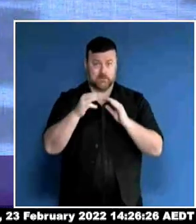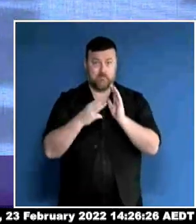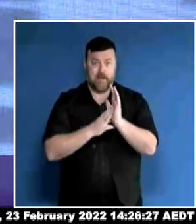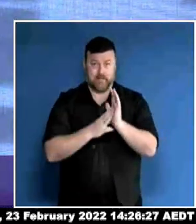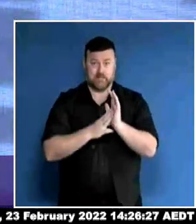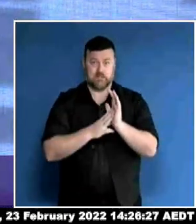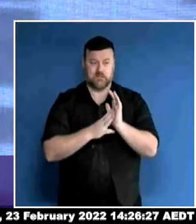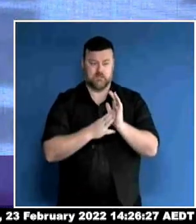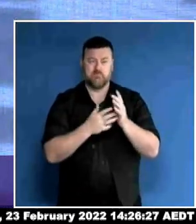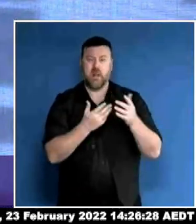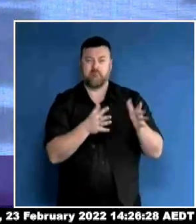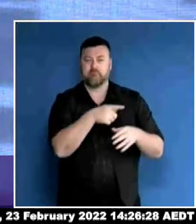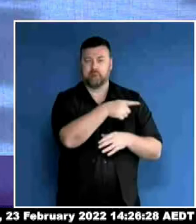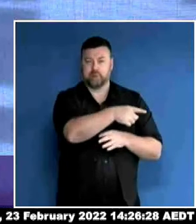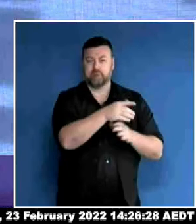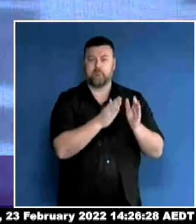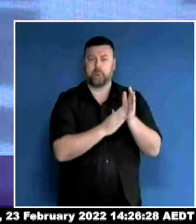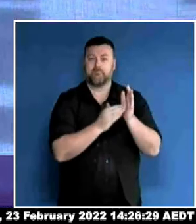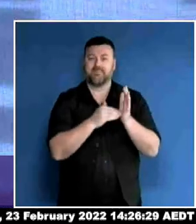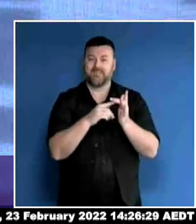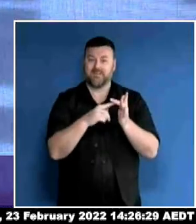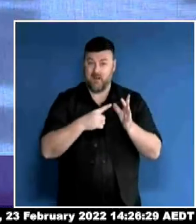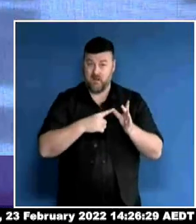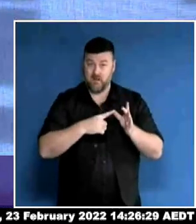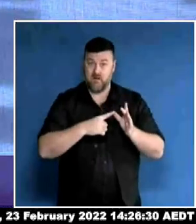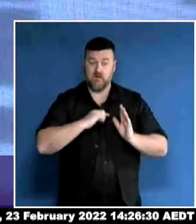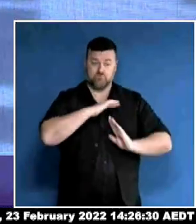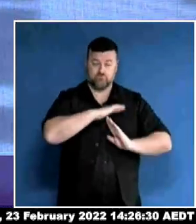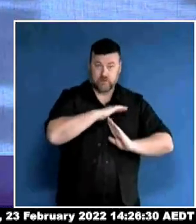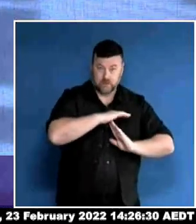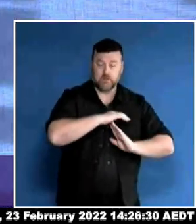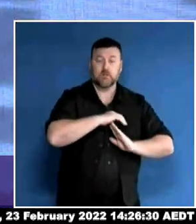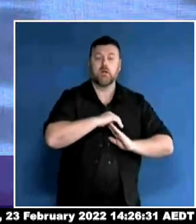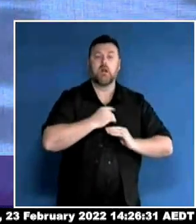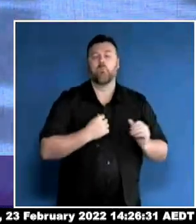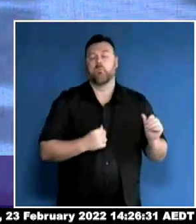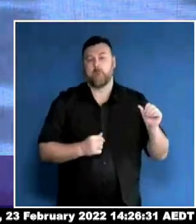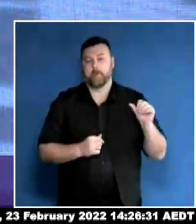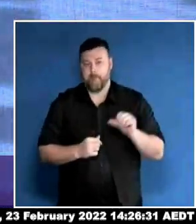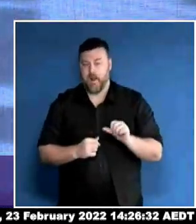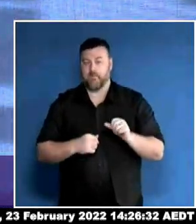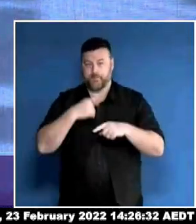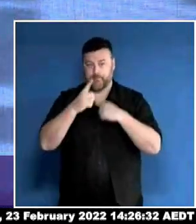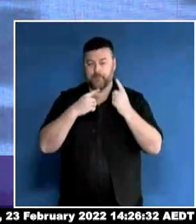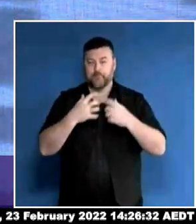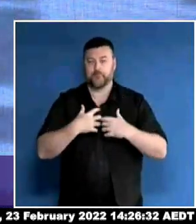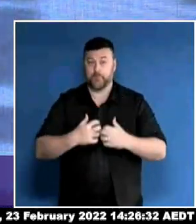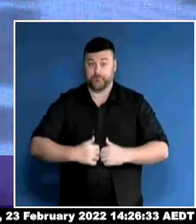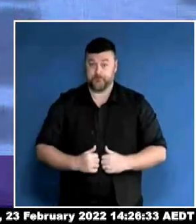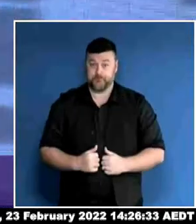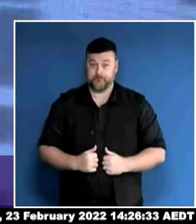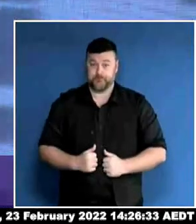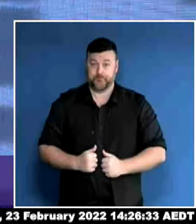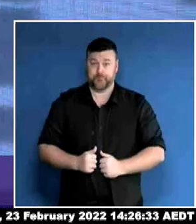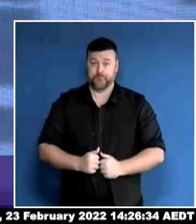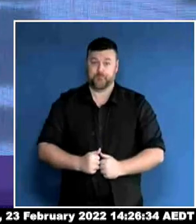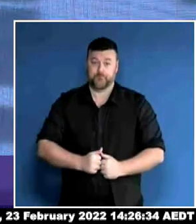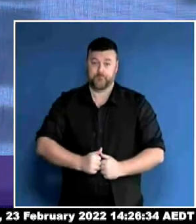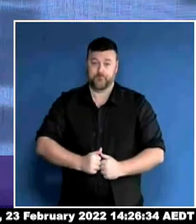And then we will come back and we will complete Mzia's evidence, if the Commission pleases. CHAIR: Okay. Is that okay with you, Mzia? We will take a break now.